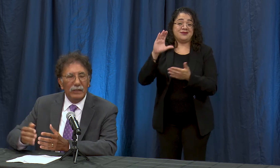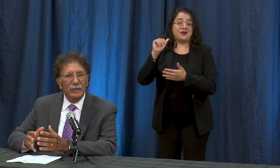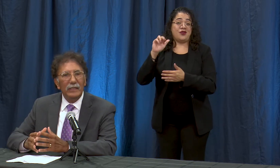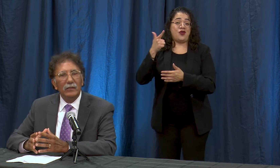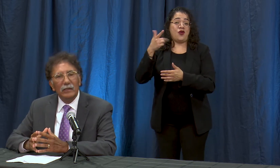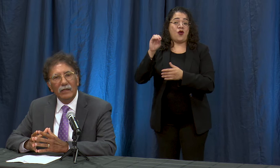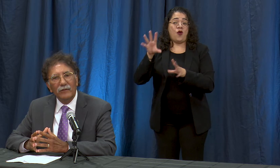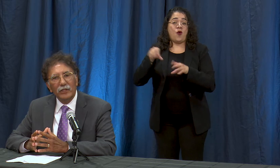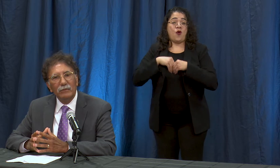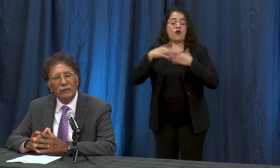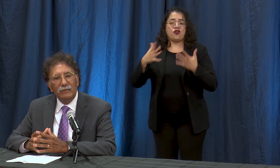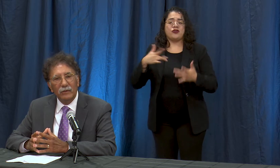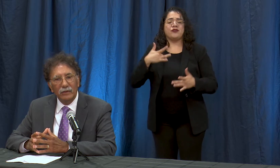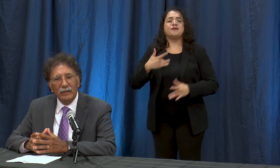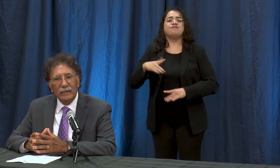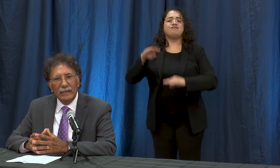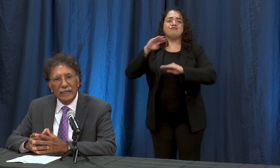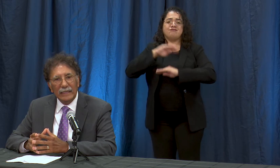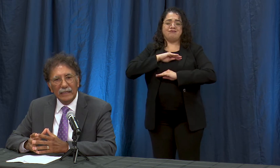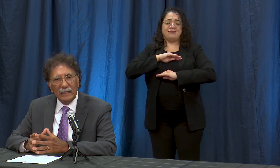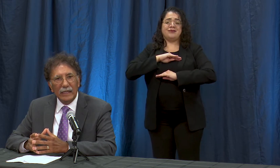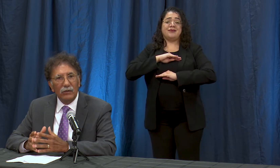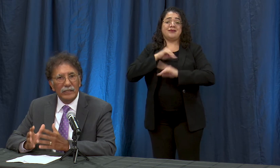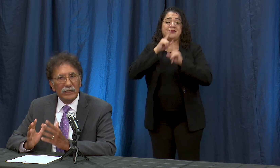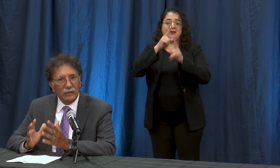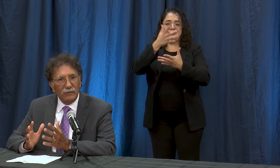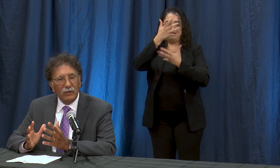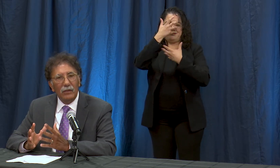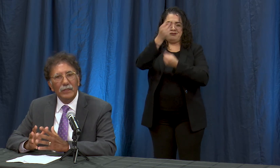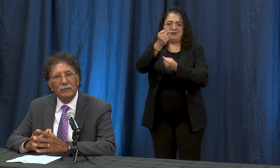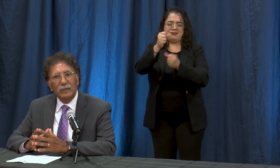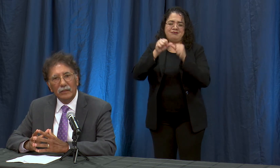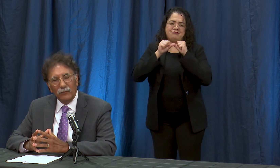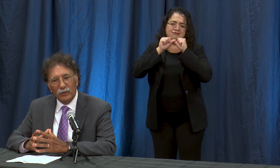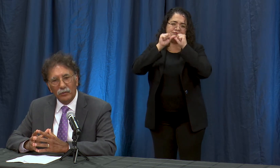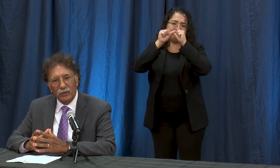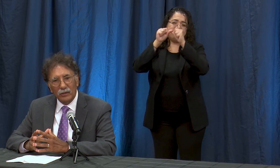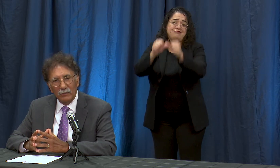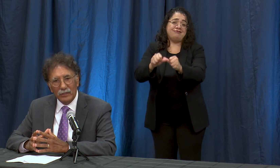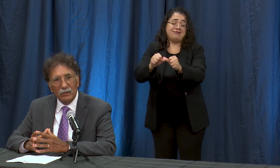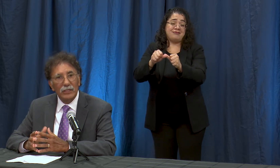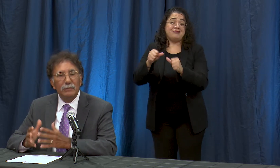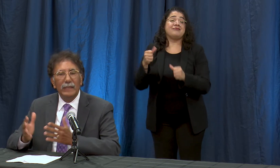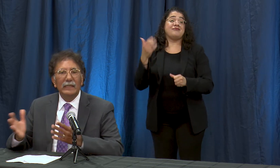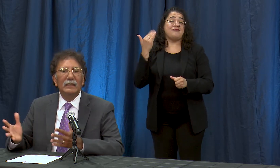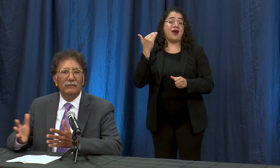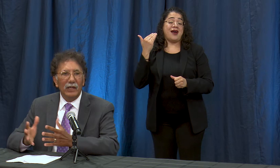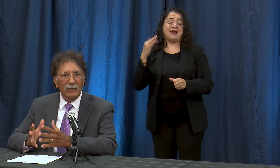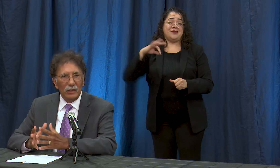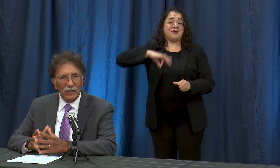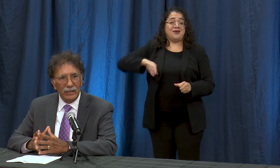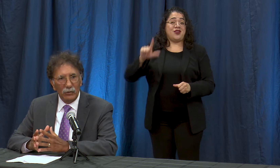obtain their confidence moving forward again not only it's good for Long Beach but good for the Port of Long Beach. Despite the volume loss that we're